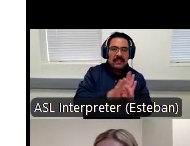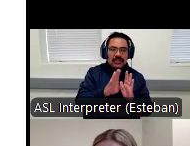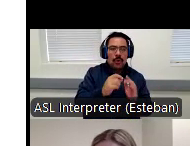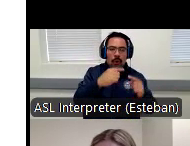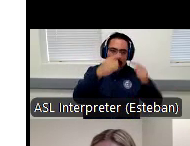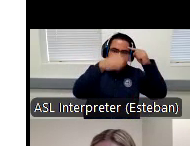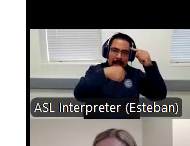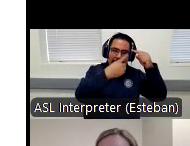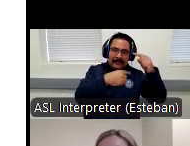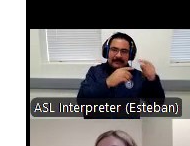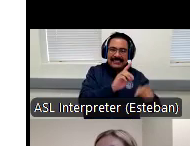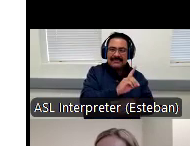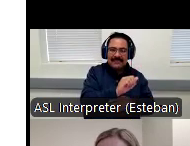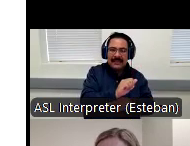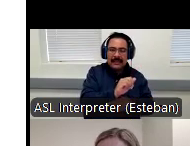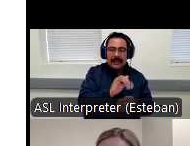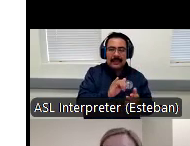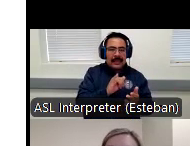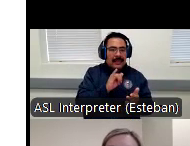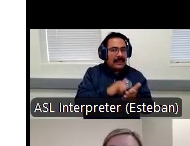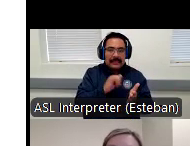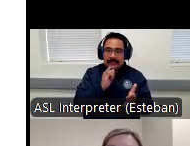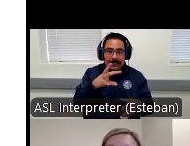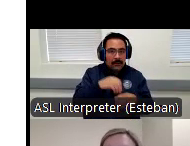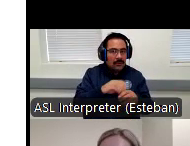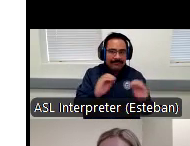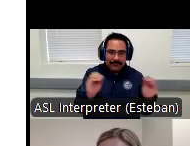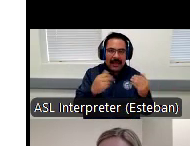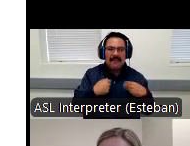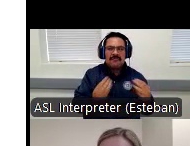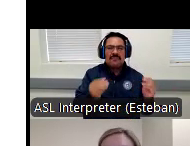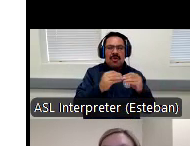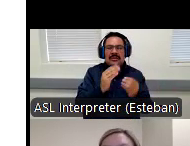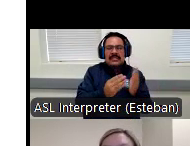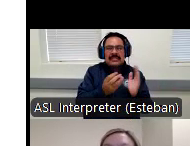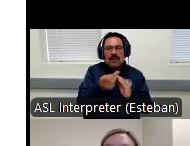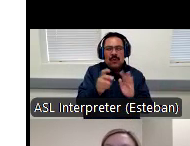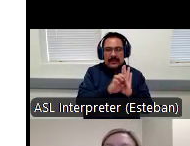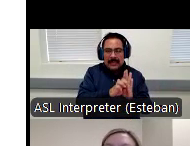disability. And that's not all inclusive, but just for some examples. We're going to be talking about